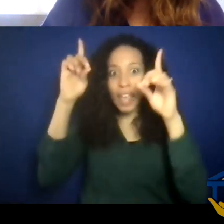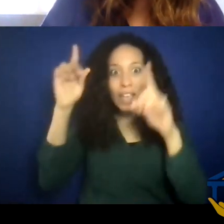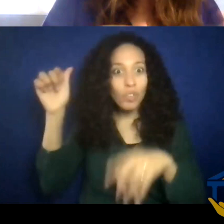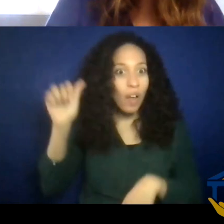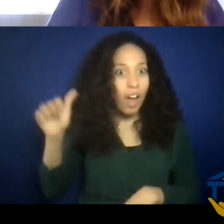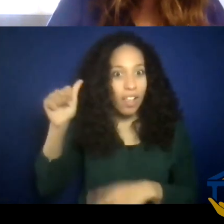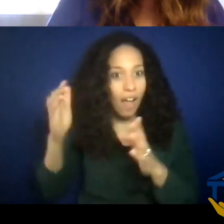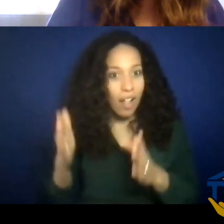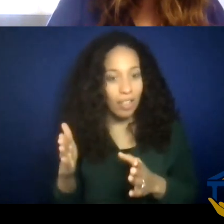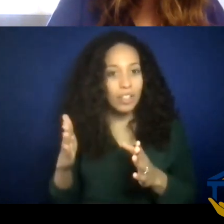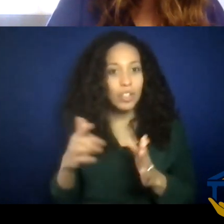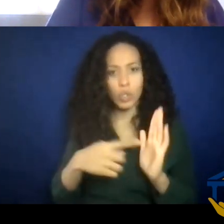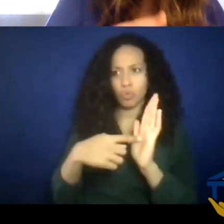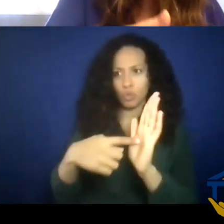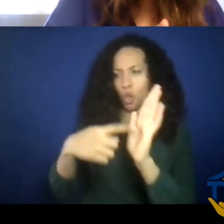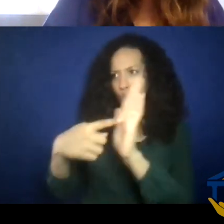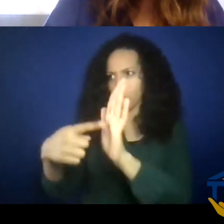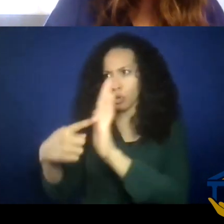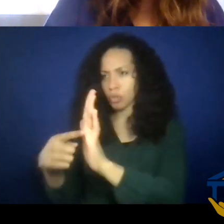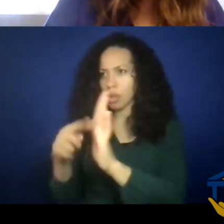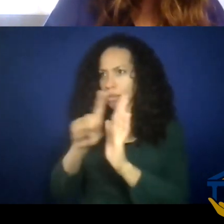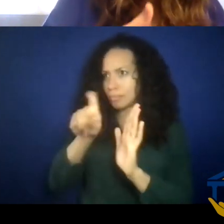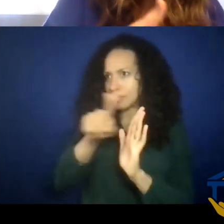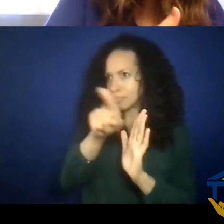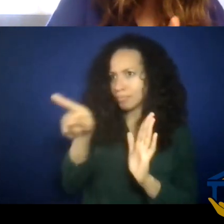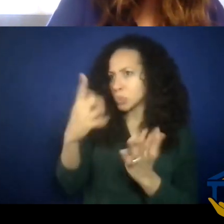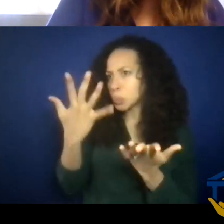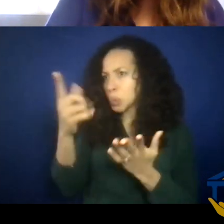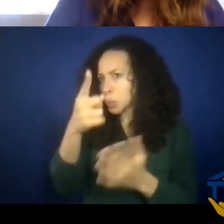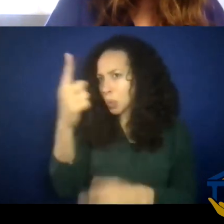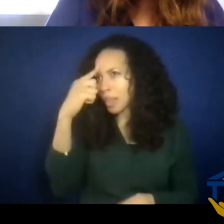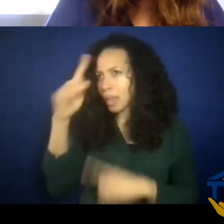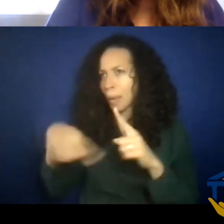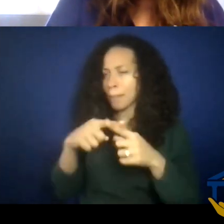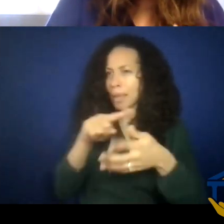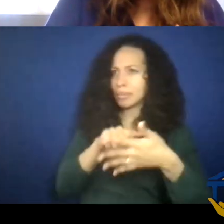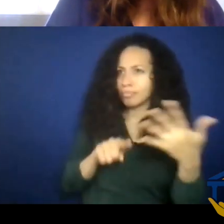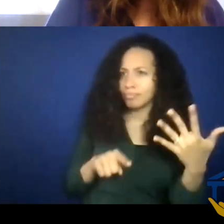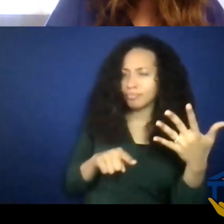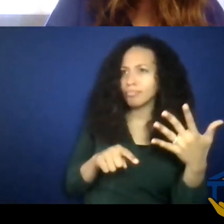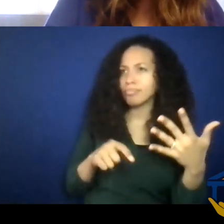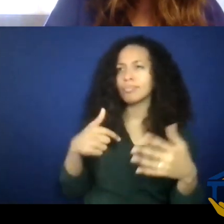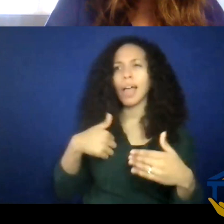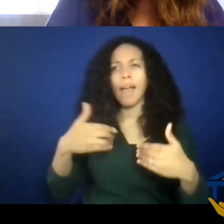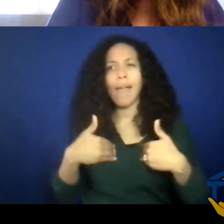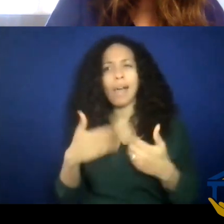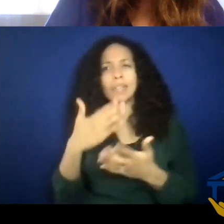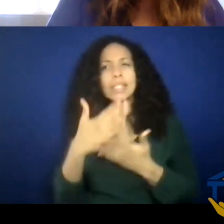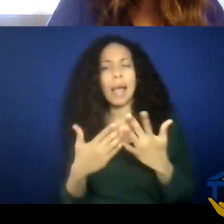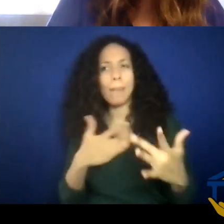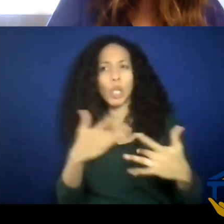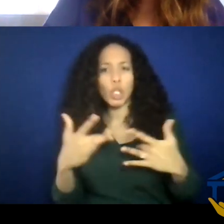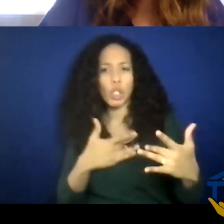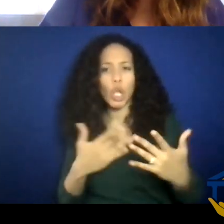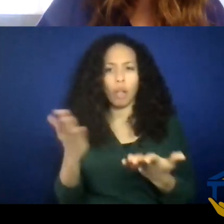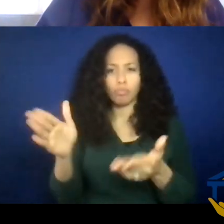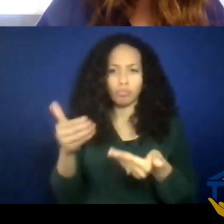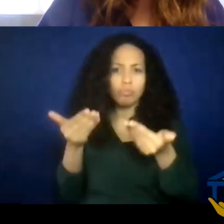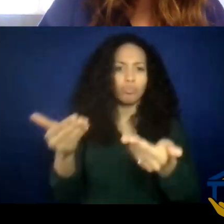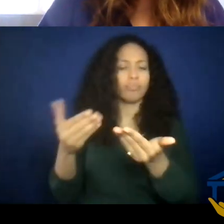“what do you think about these things? I have concerns about a few of them. Can we discuss?” And